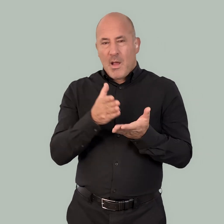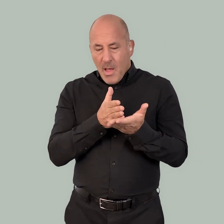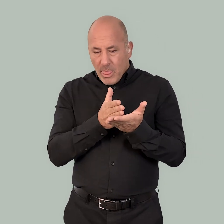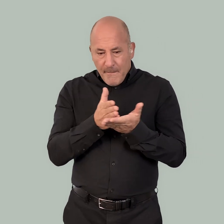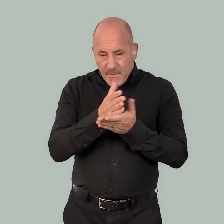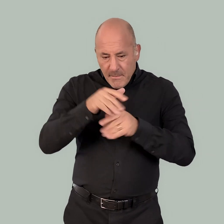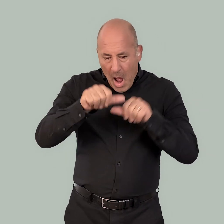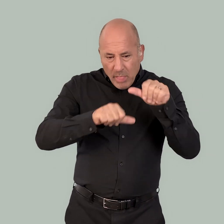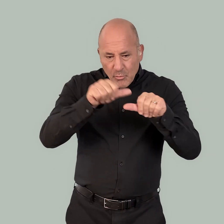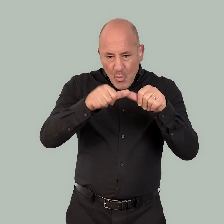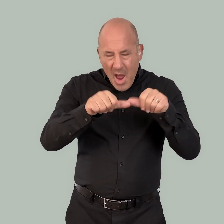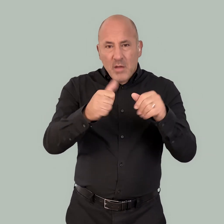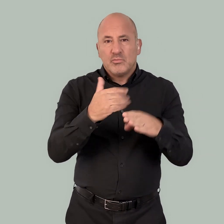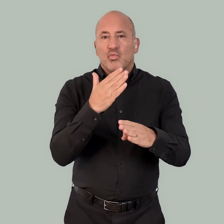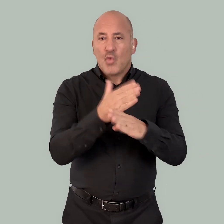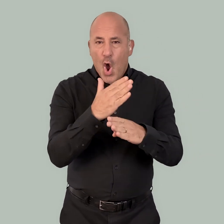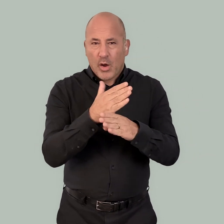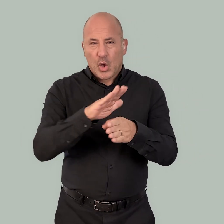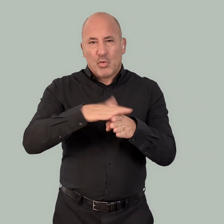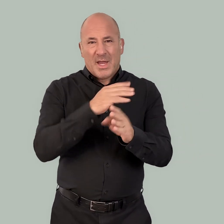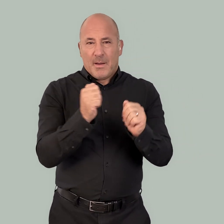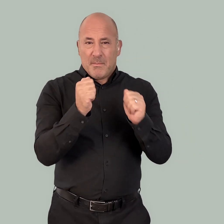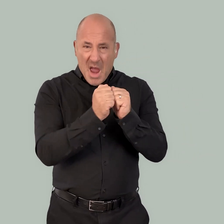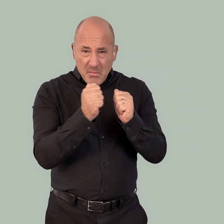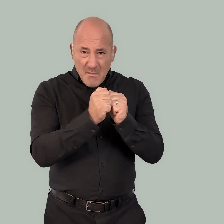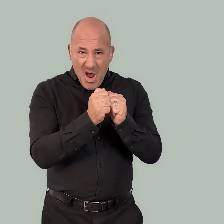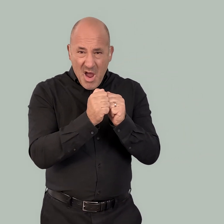in the Pathways to Work Green Paper,